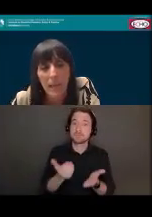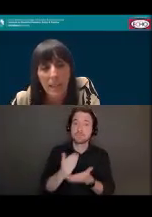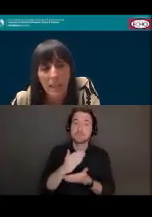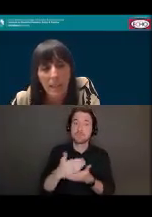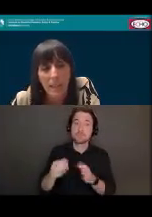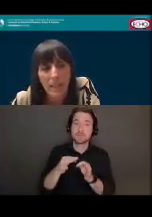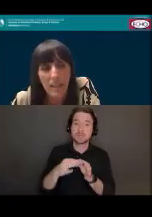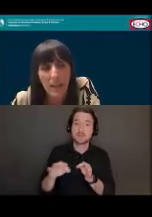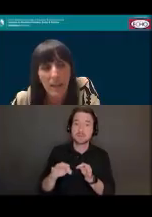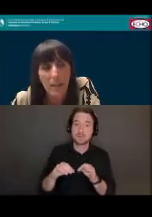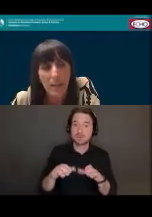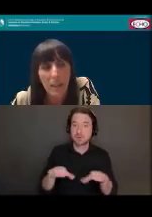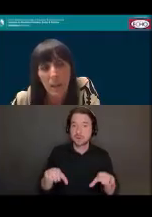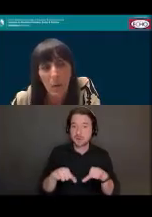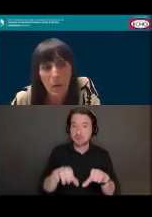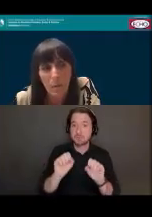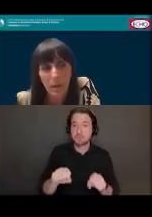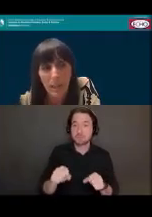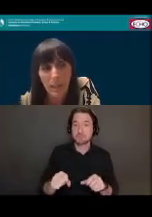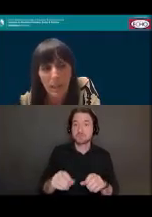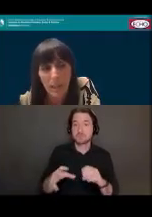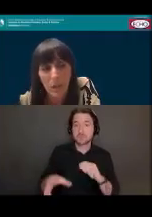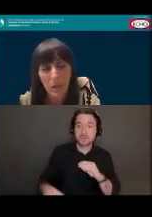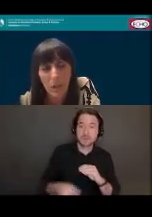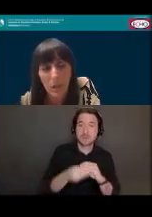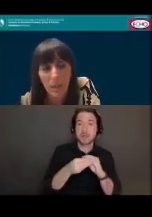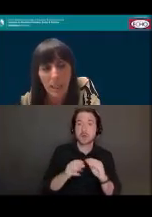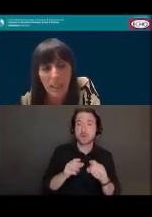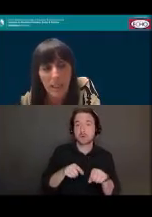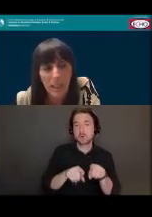activities that can be incorporated into routines